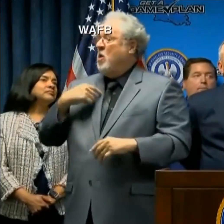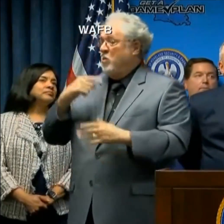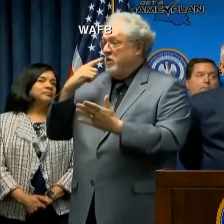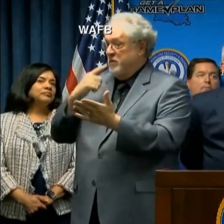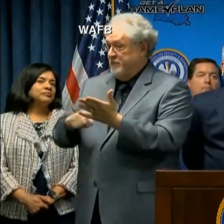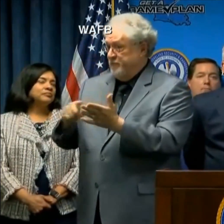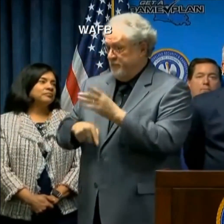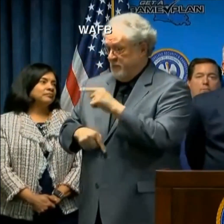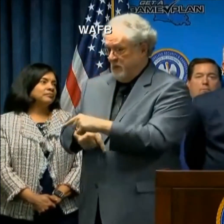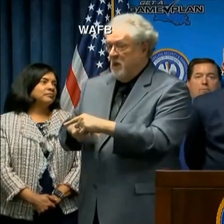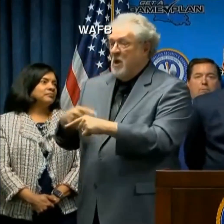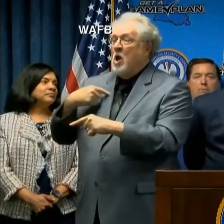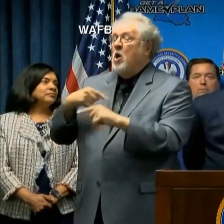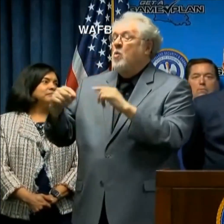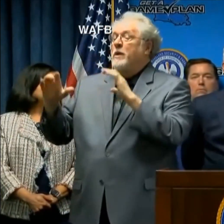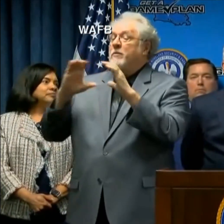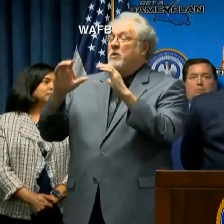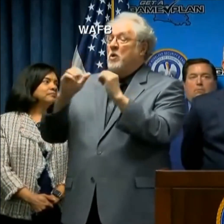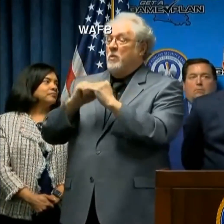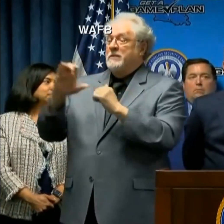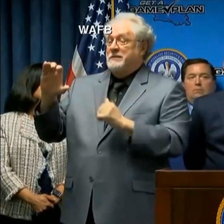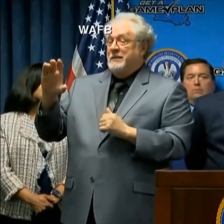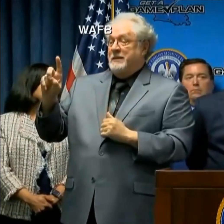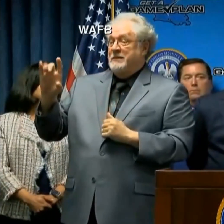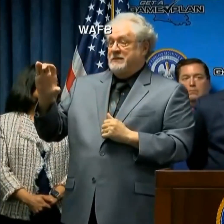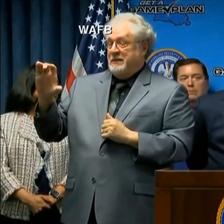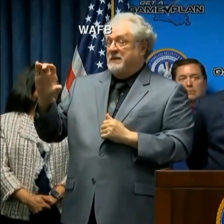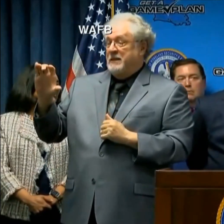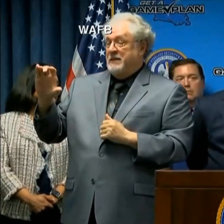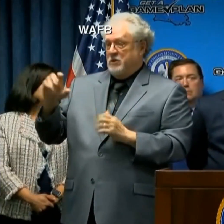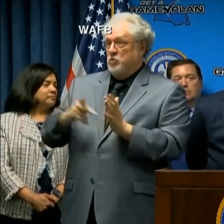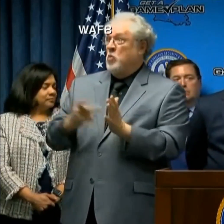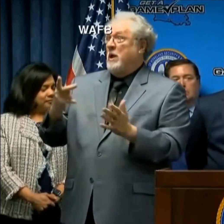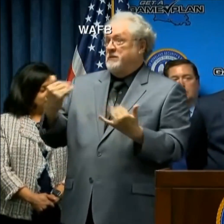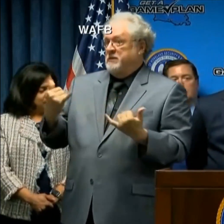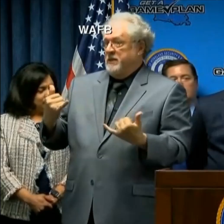communication with high-level leadership at the CDC twice today looking at